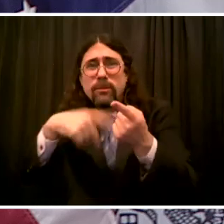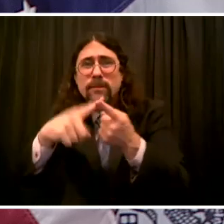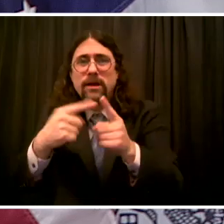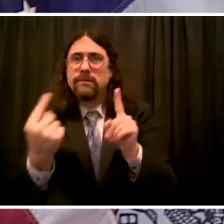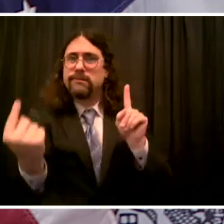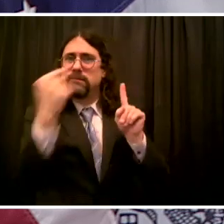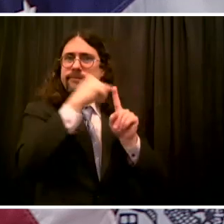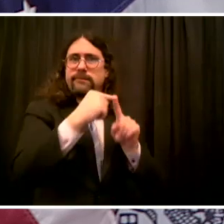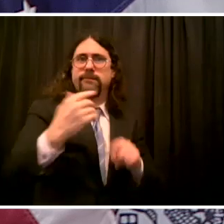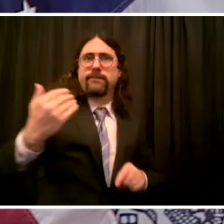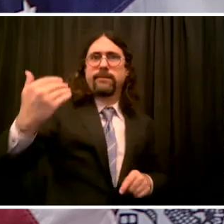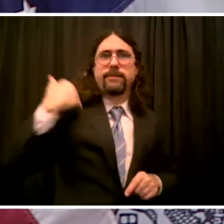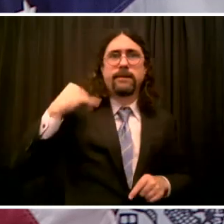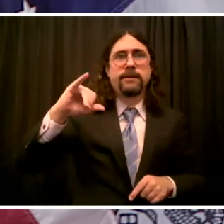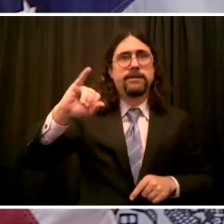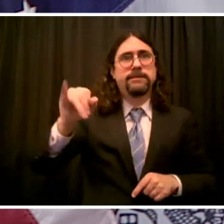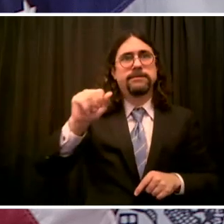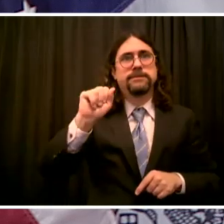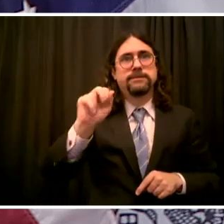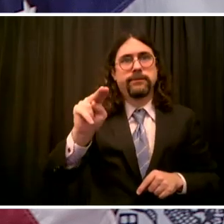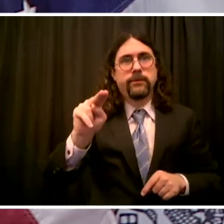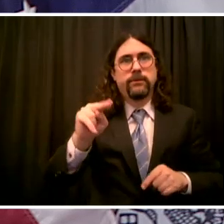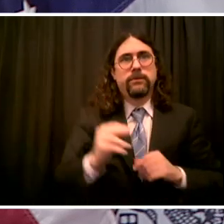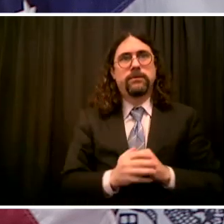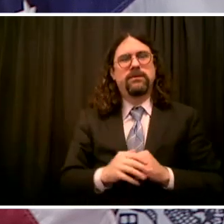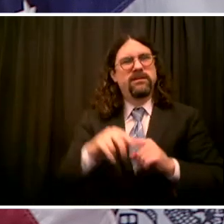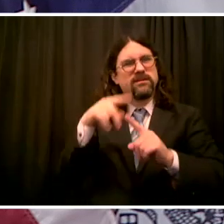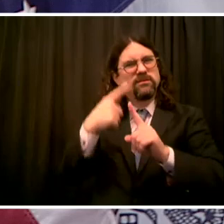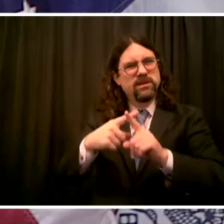DECEMBER 2014 ITWH FIOFCER